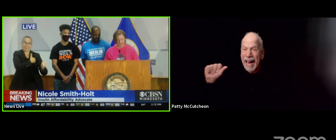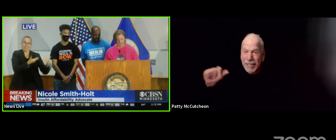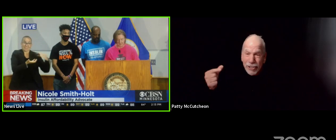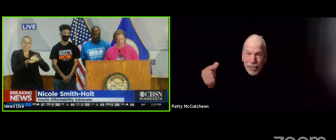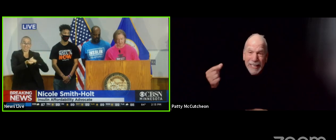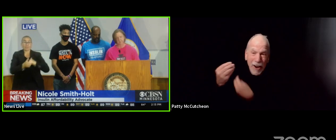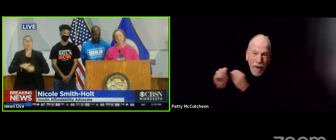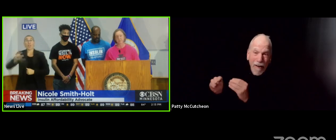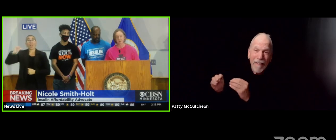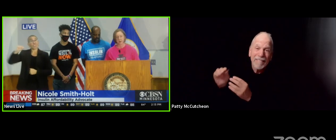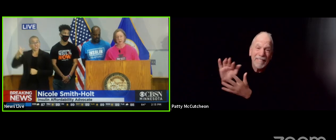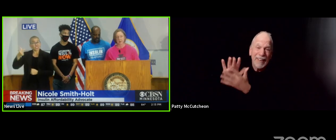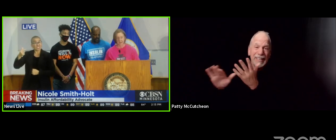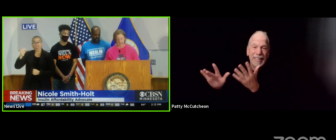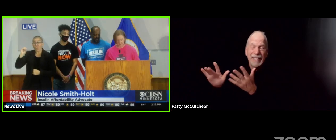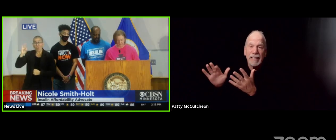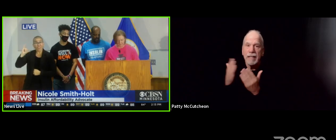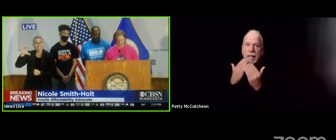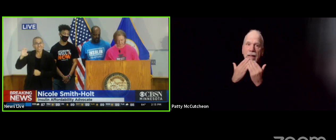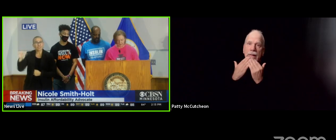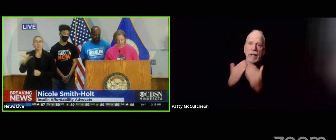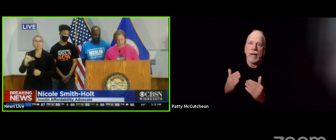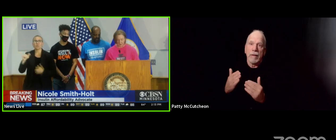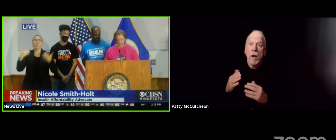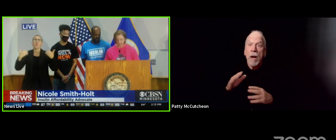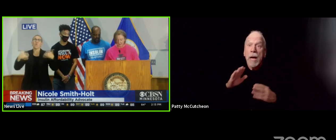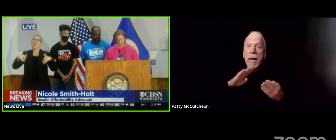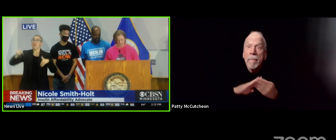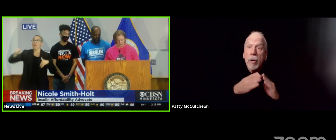COMMUNITY. THANK YOU. WE ARE NOT DONE FIGHTING.